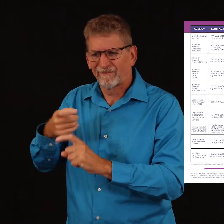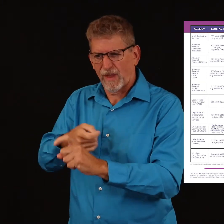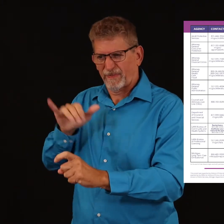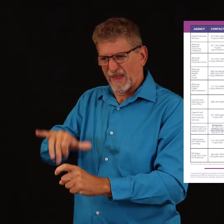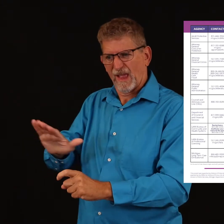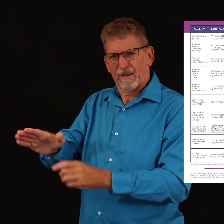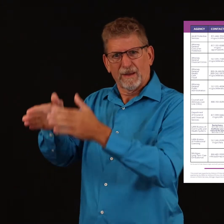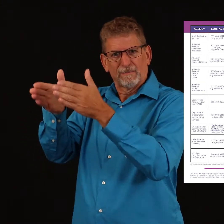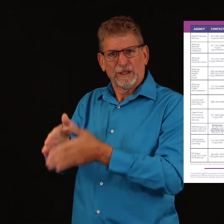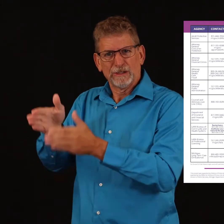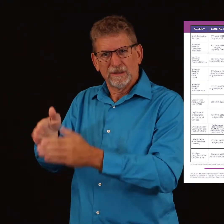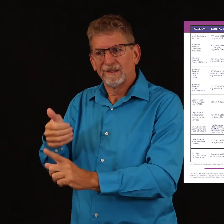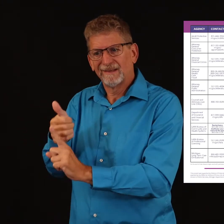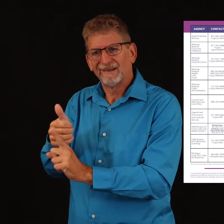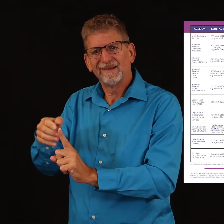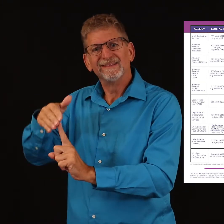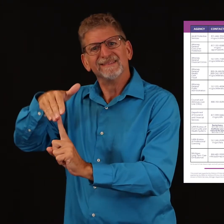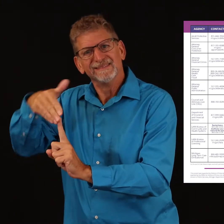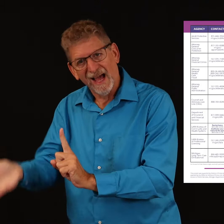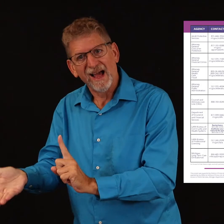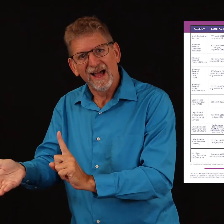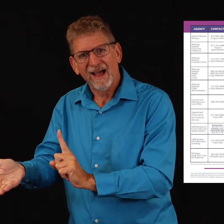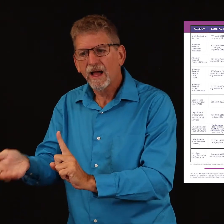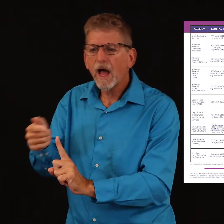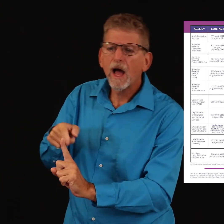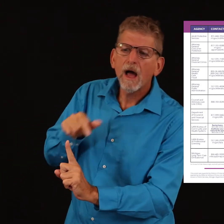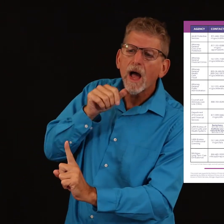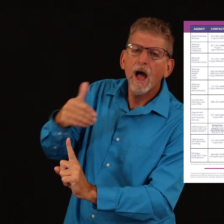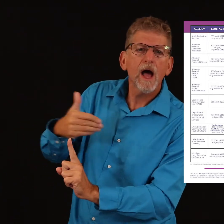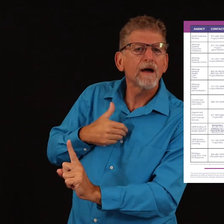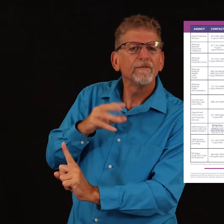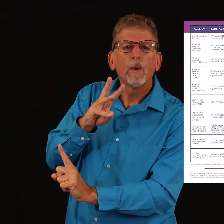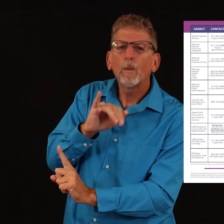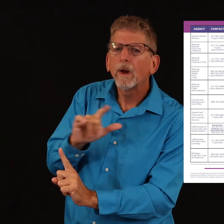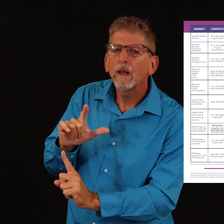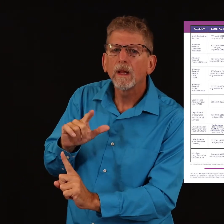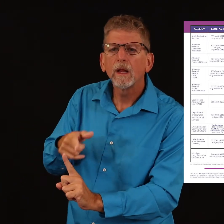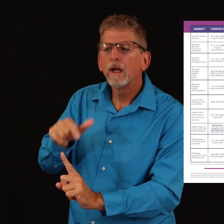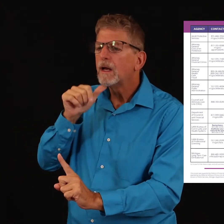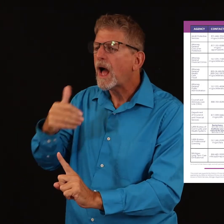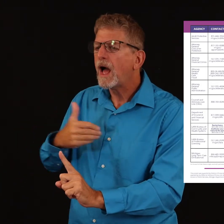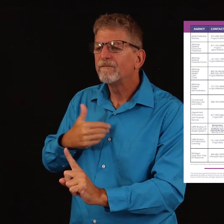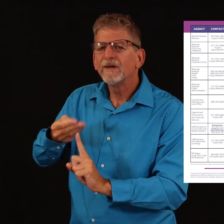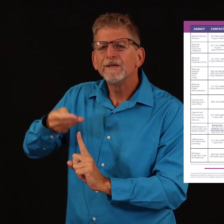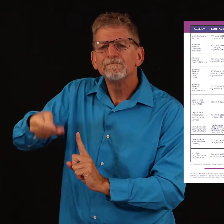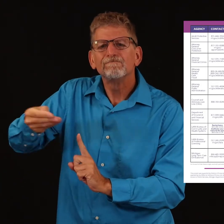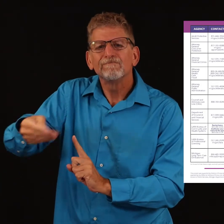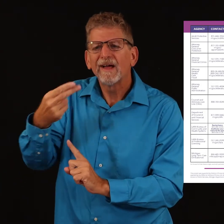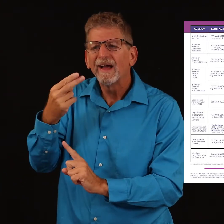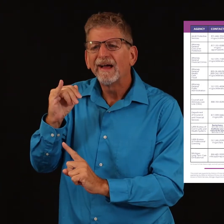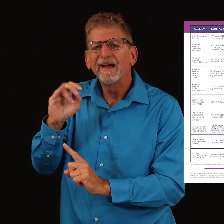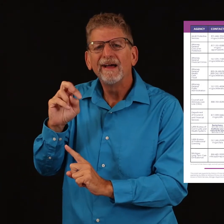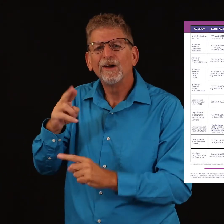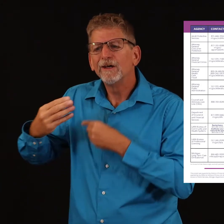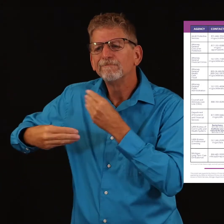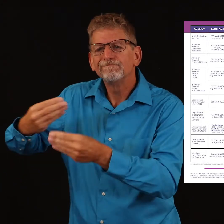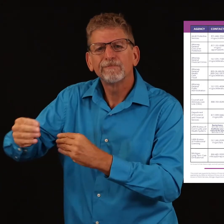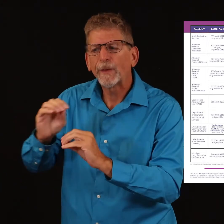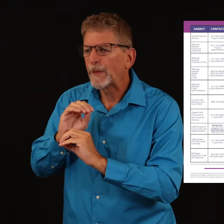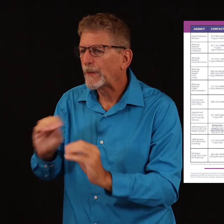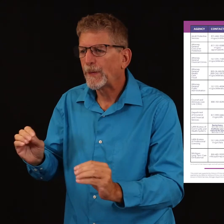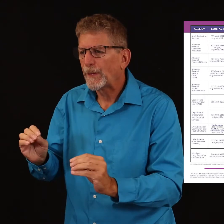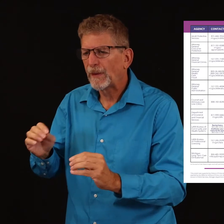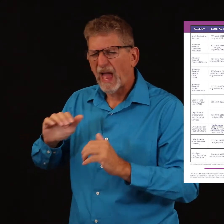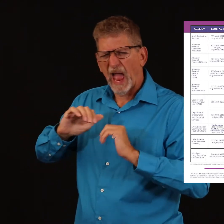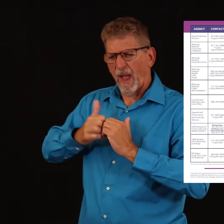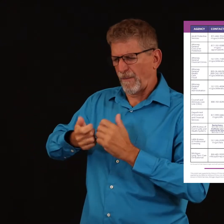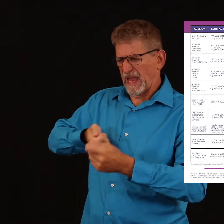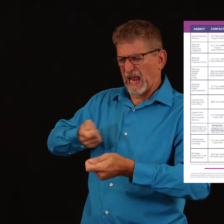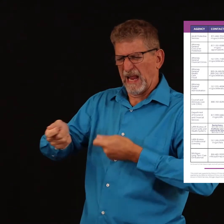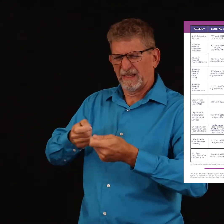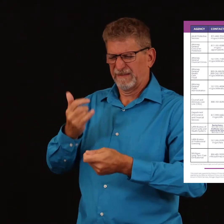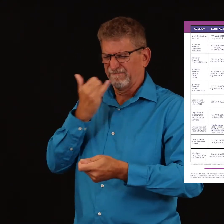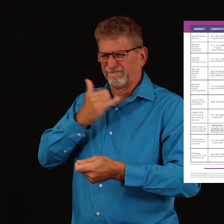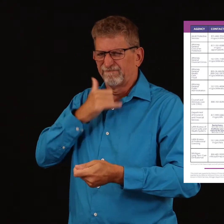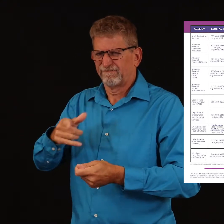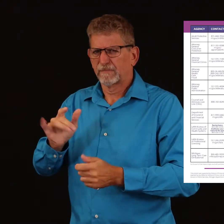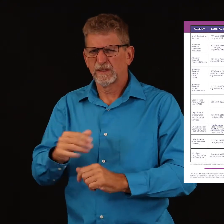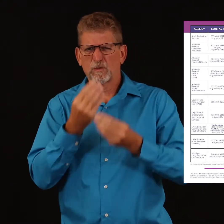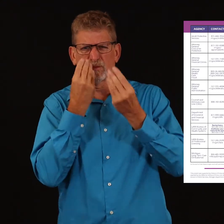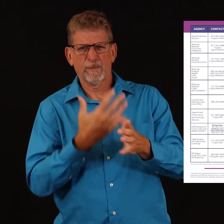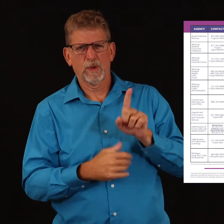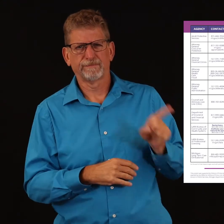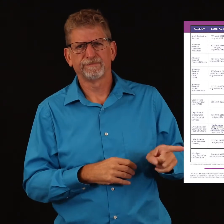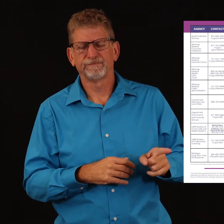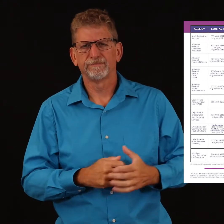of individuals who die without a will or known heirs.